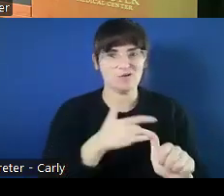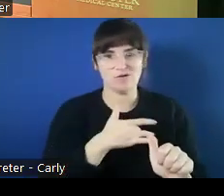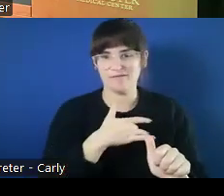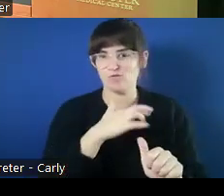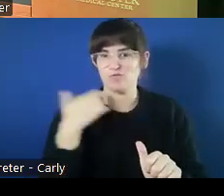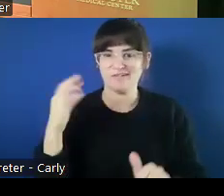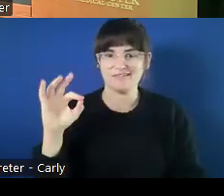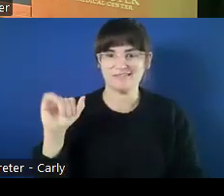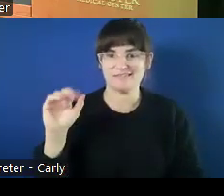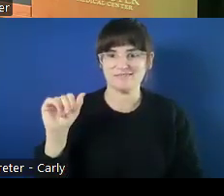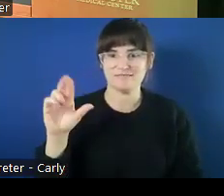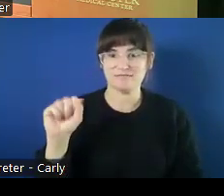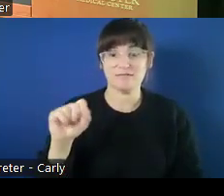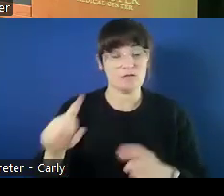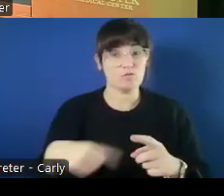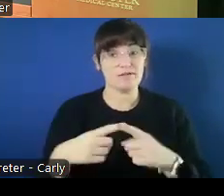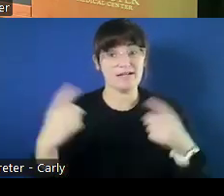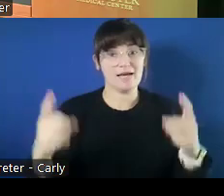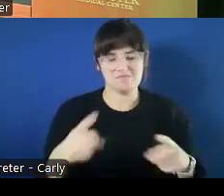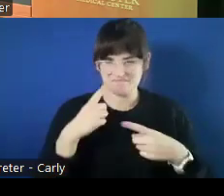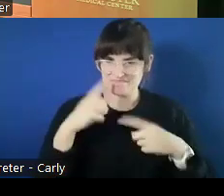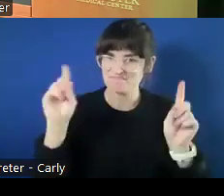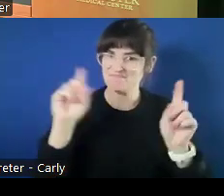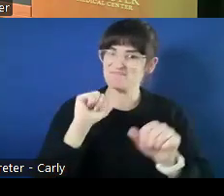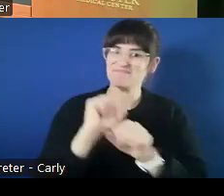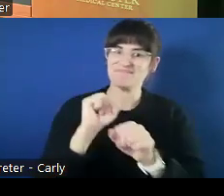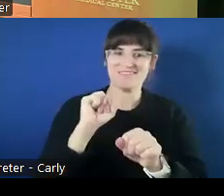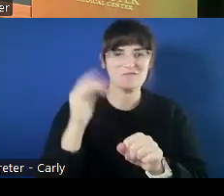did that it actually worked which was which is why it's in the New England Journal of Medicine